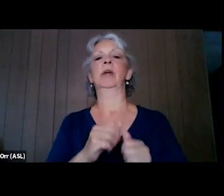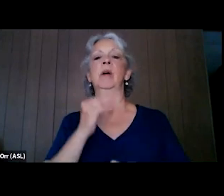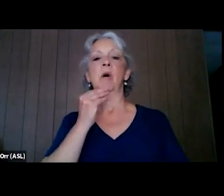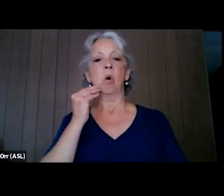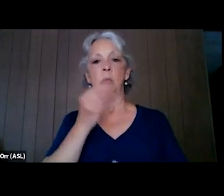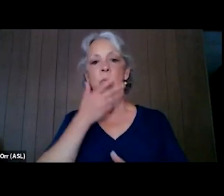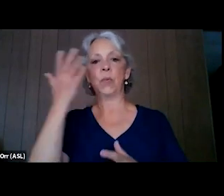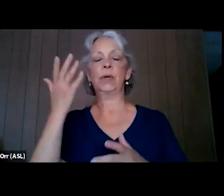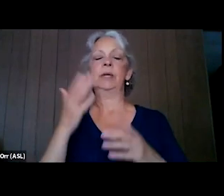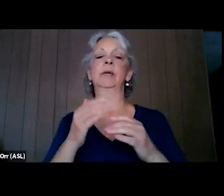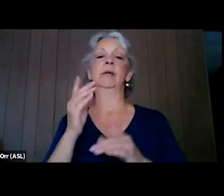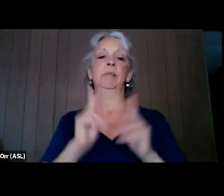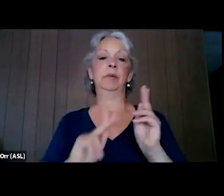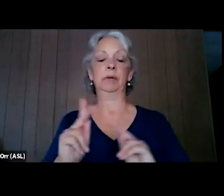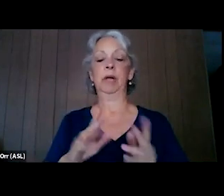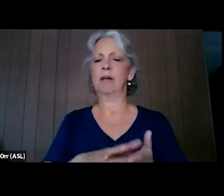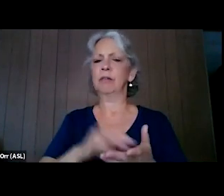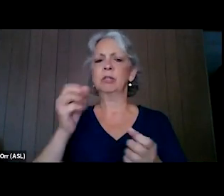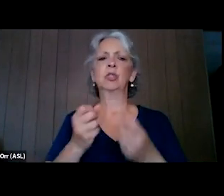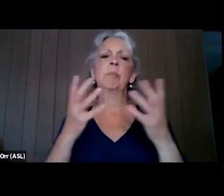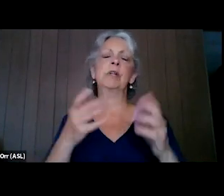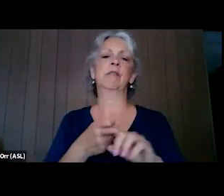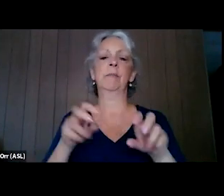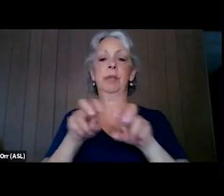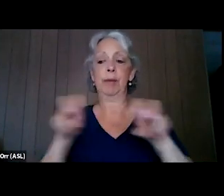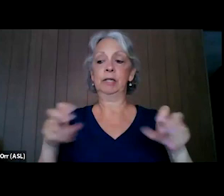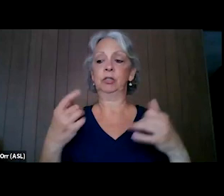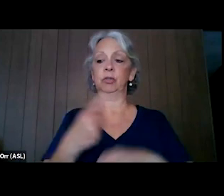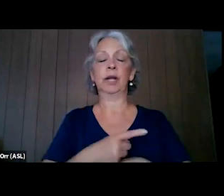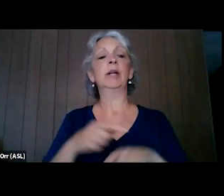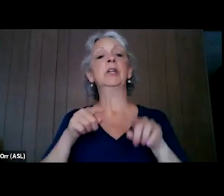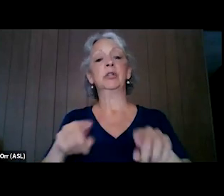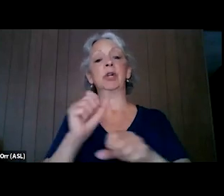I have learned so much from the panelists today while we were working on putting together this session.